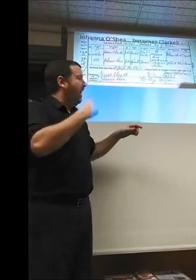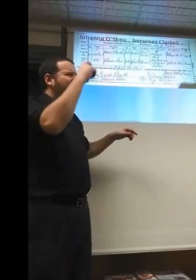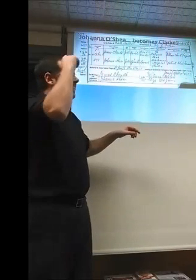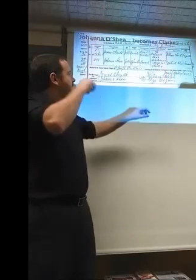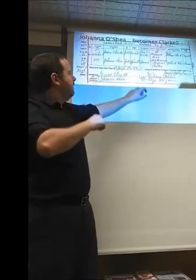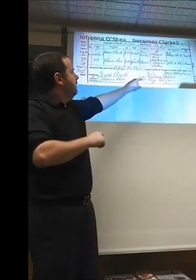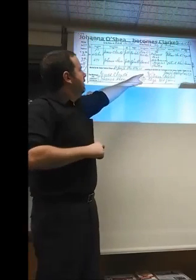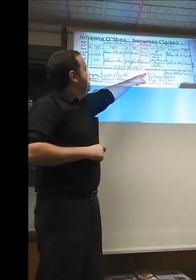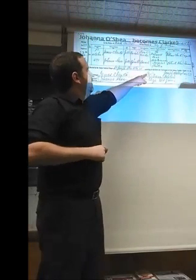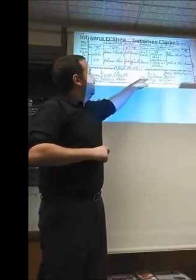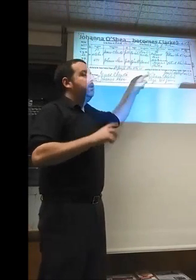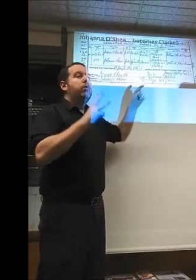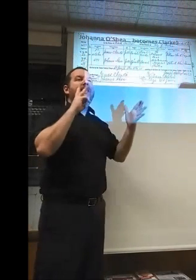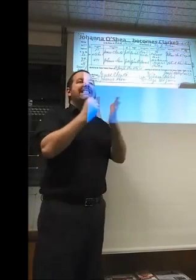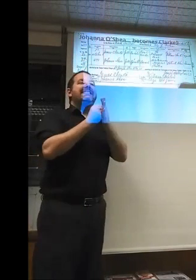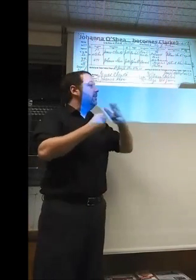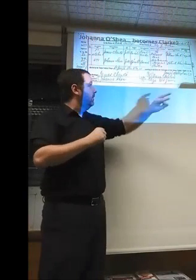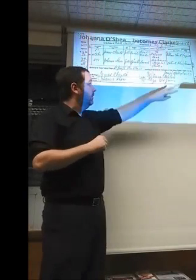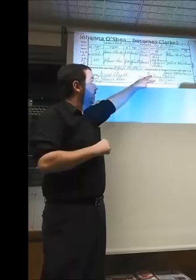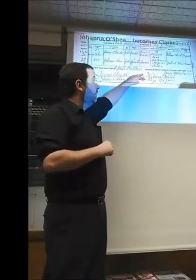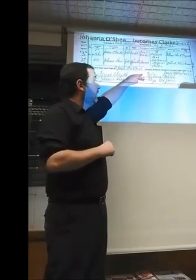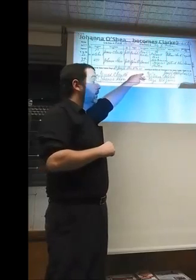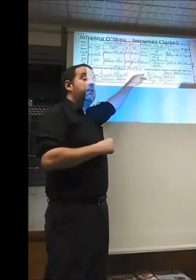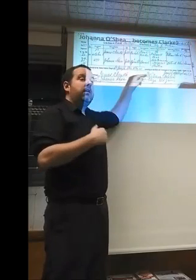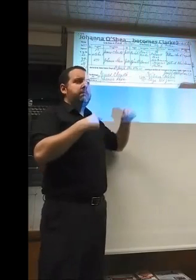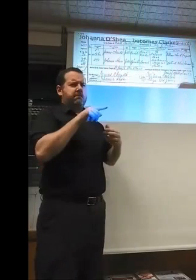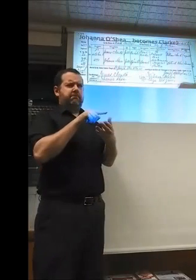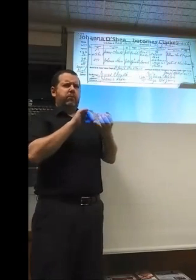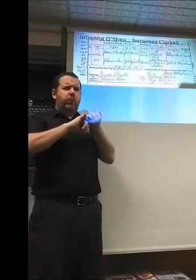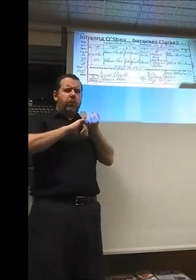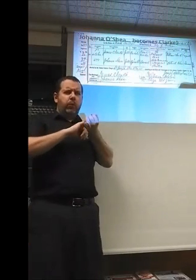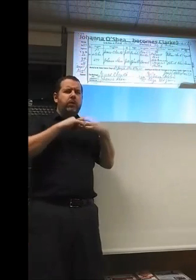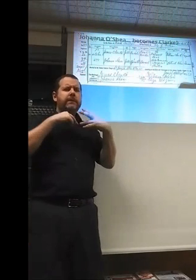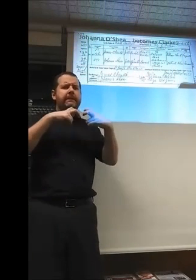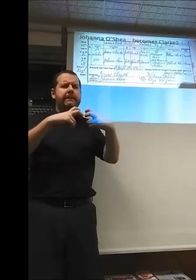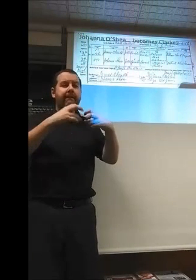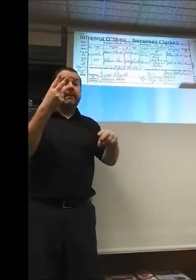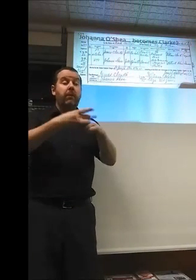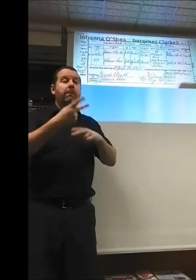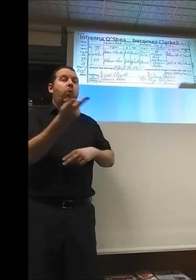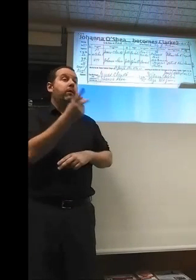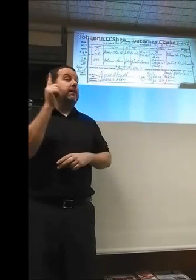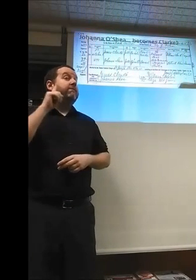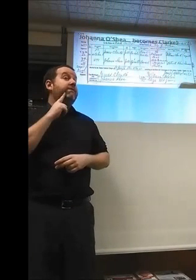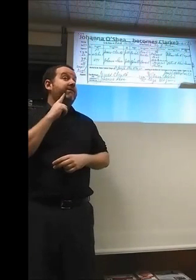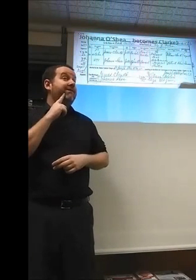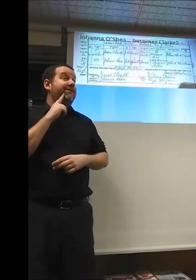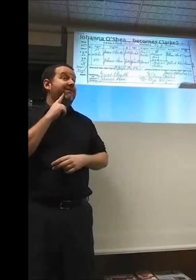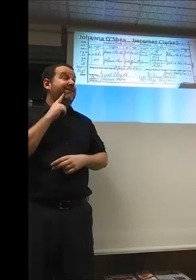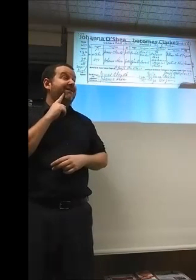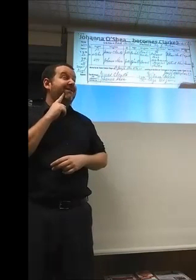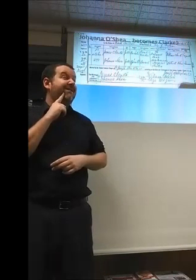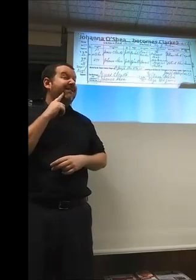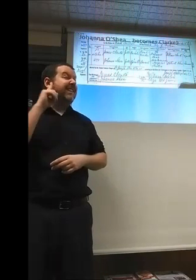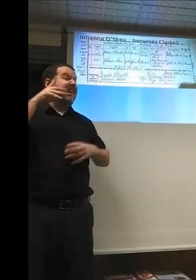James used paper, so he was given a stack of paper and a quill and some ink were handed to him.